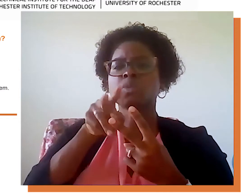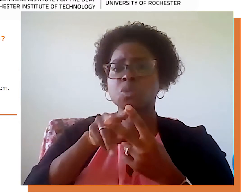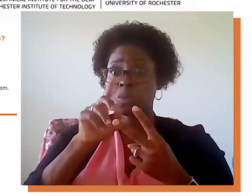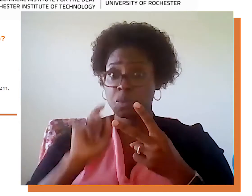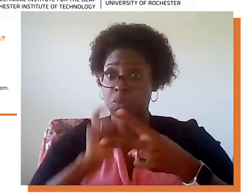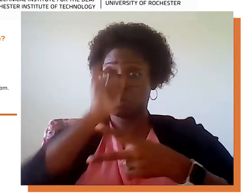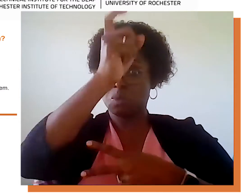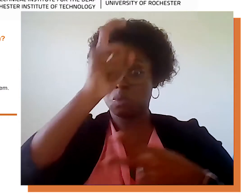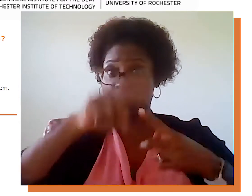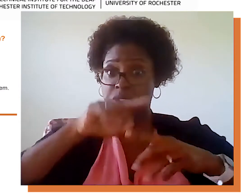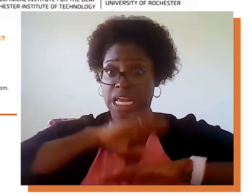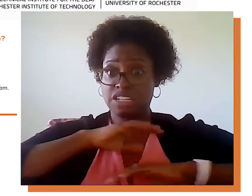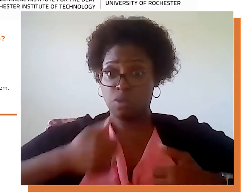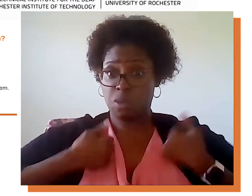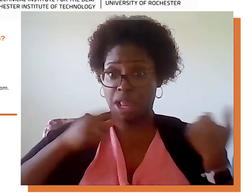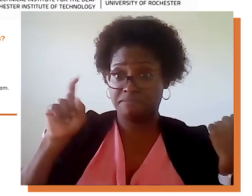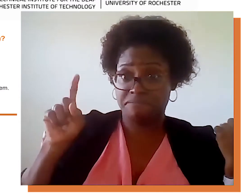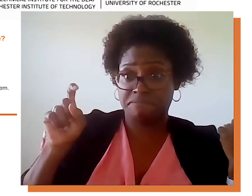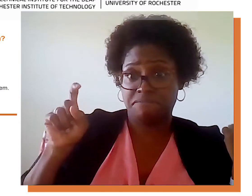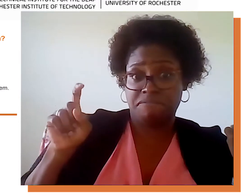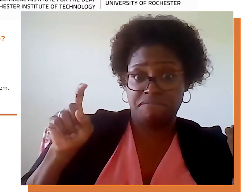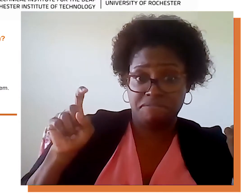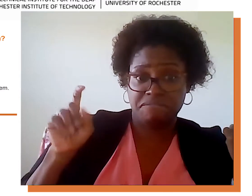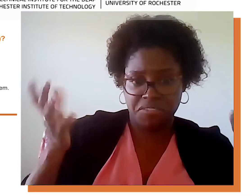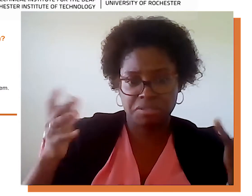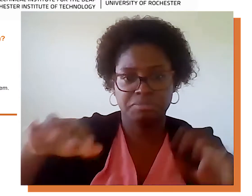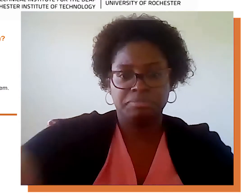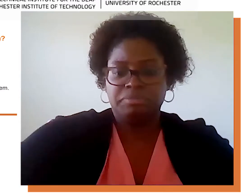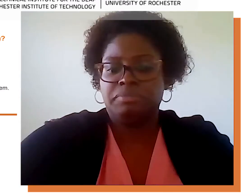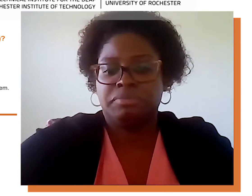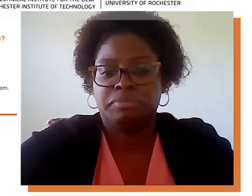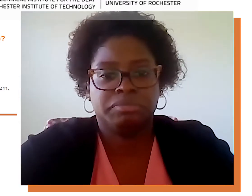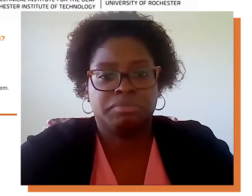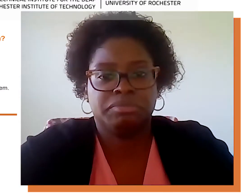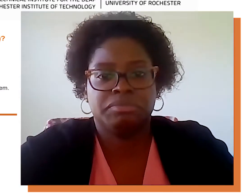And I was curious if those contribute to satisfaction with life.